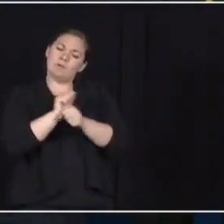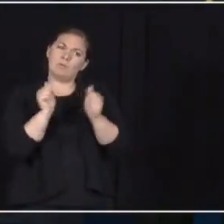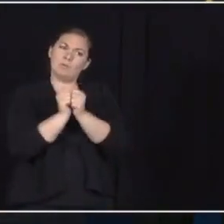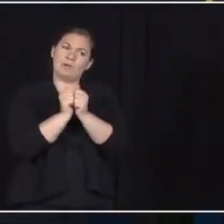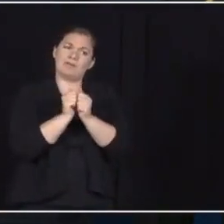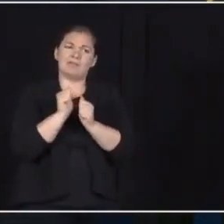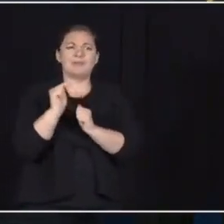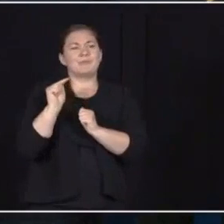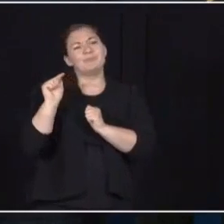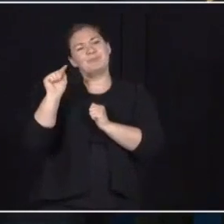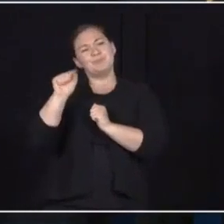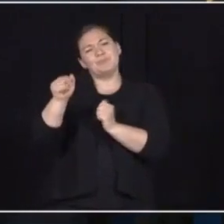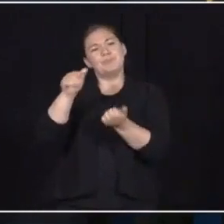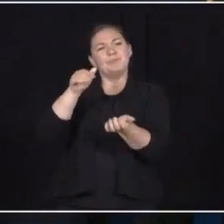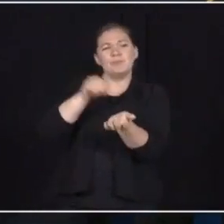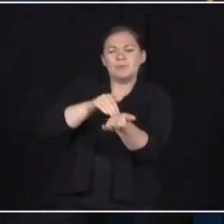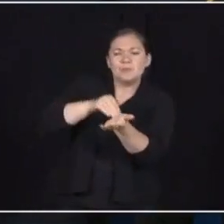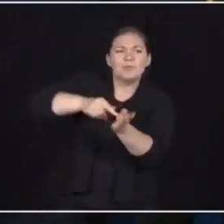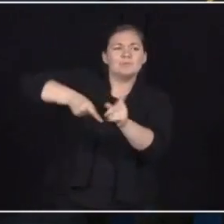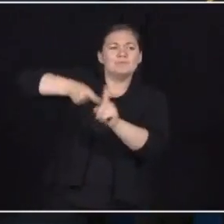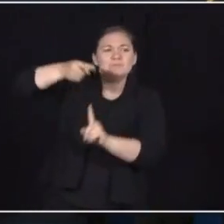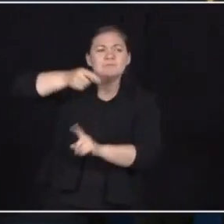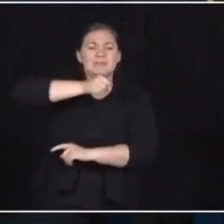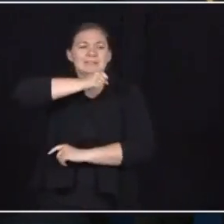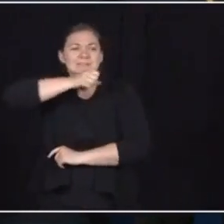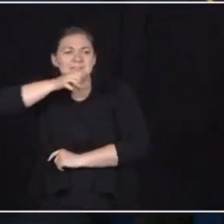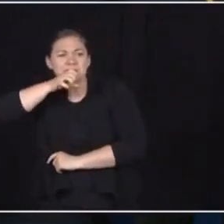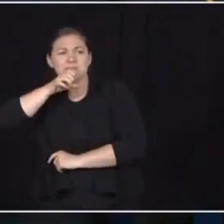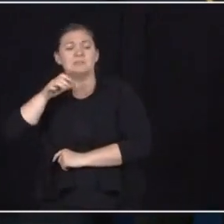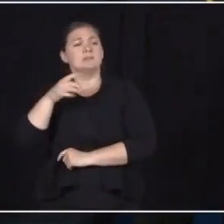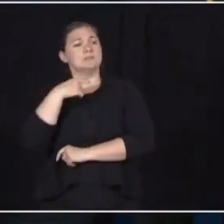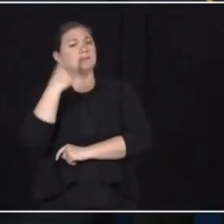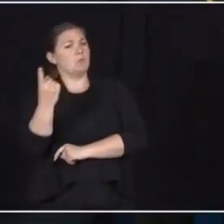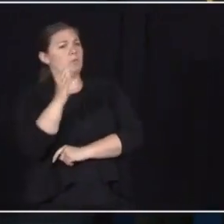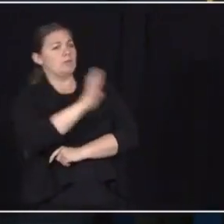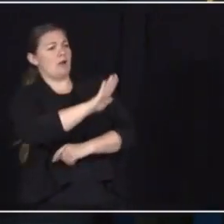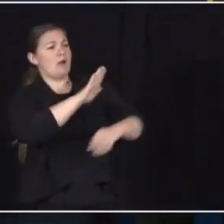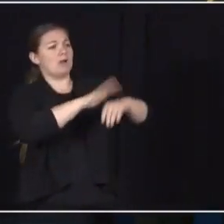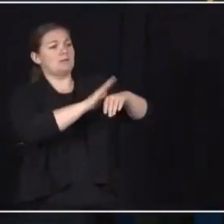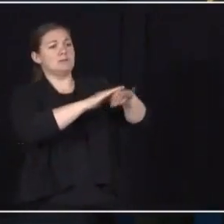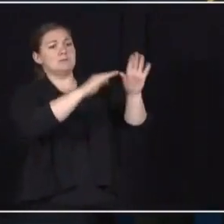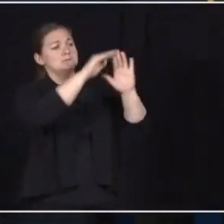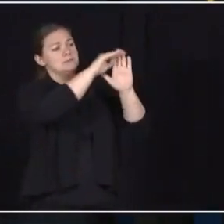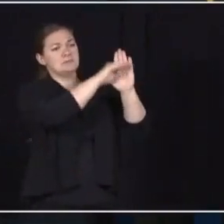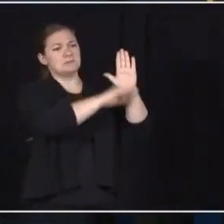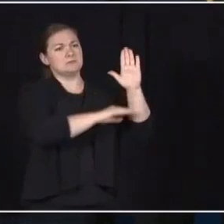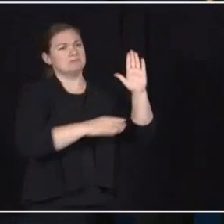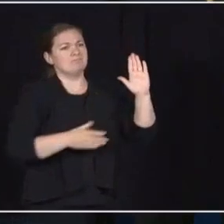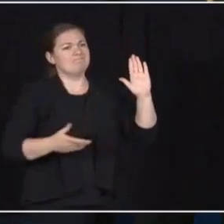said of the province's long-term care visiting guidelines that you announced are over restrictive and actually detrimental